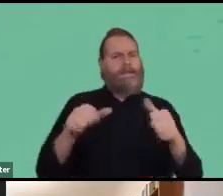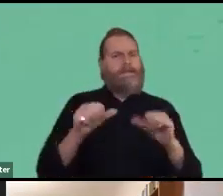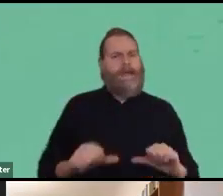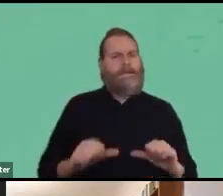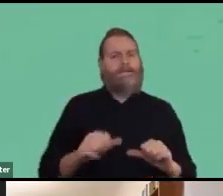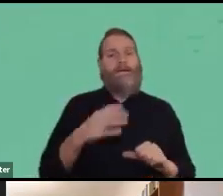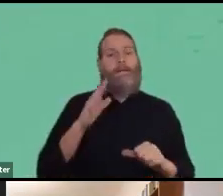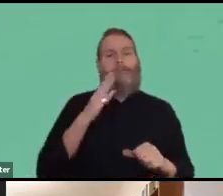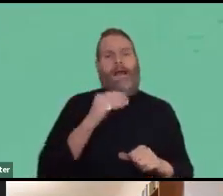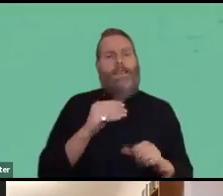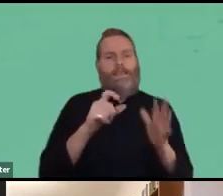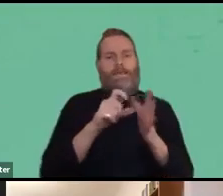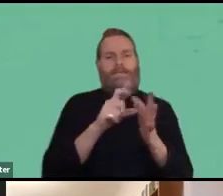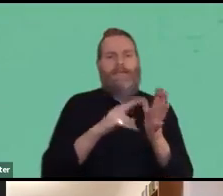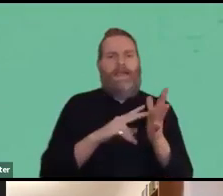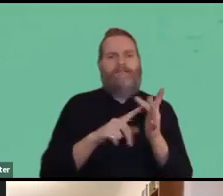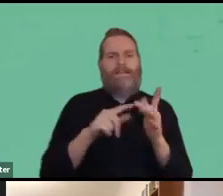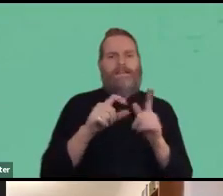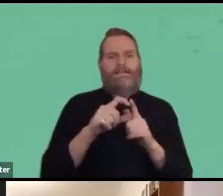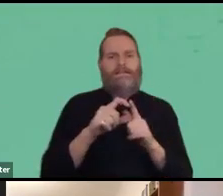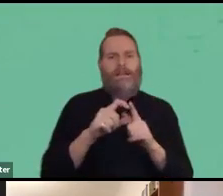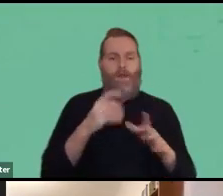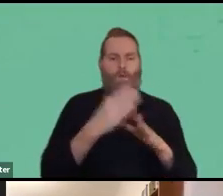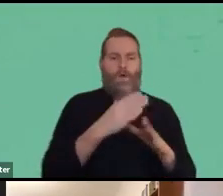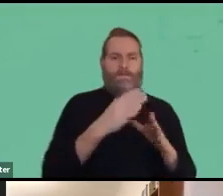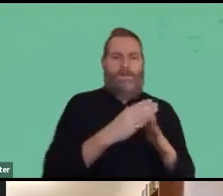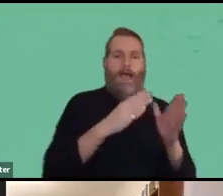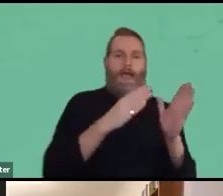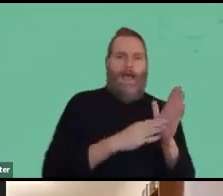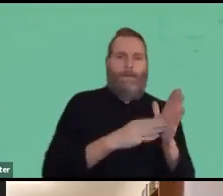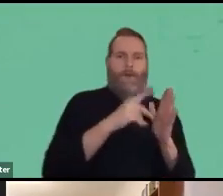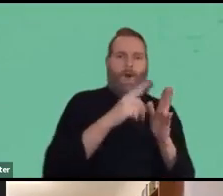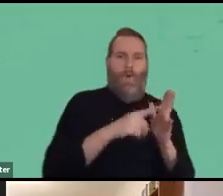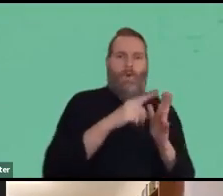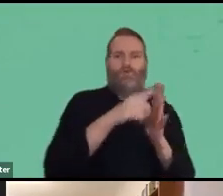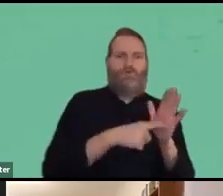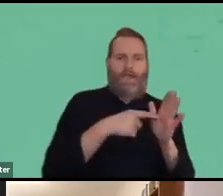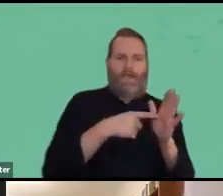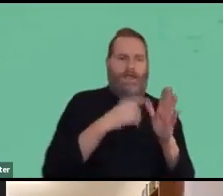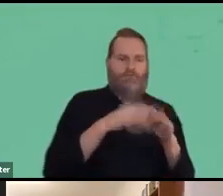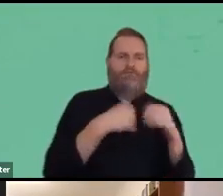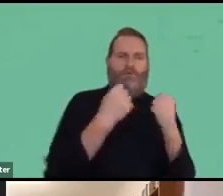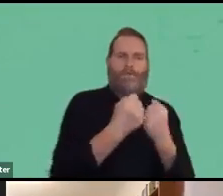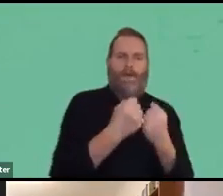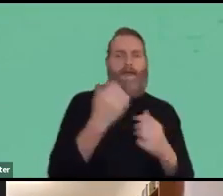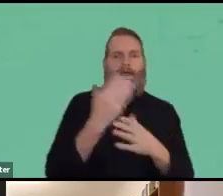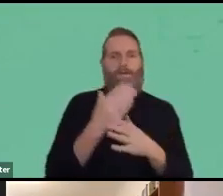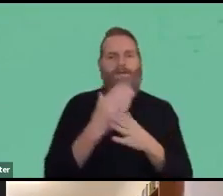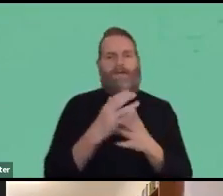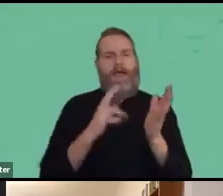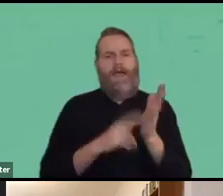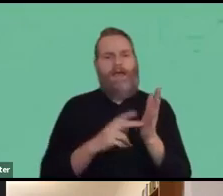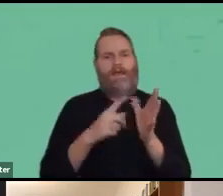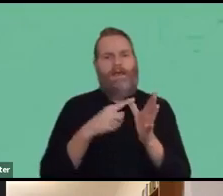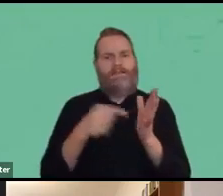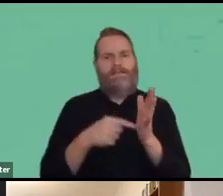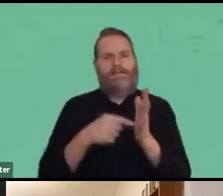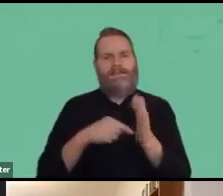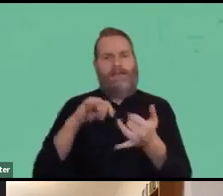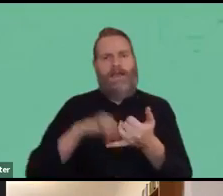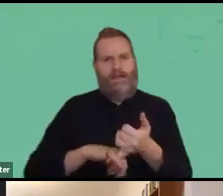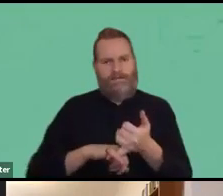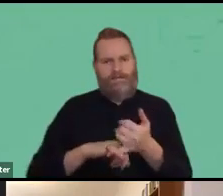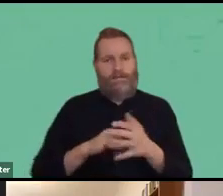in the MoJ group he works for HMCTS who says can it be noted that here in HMCTS the pay rise given